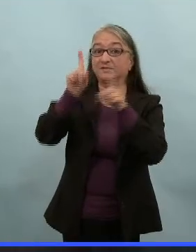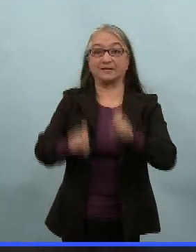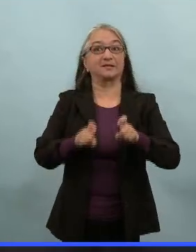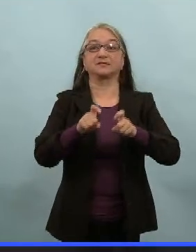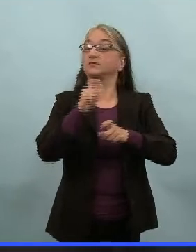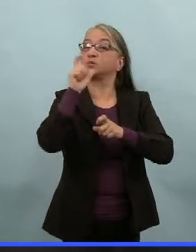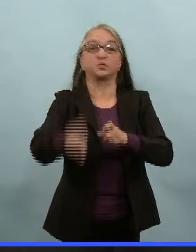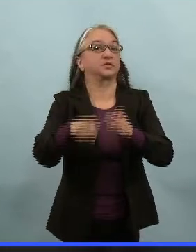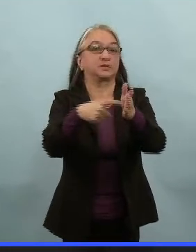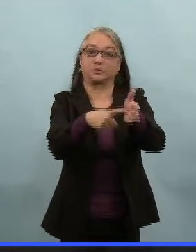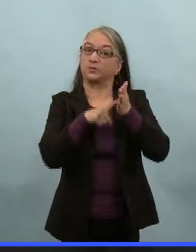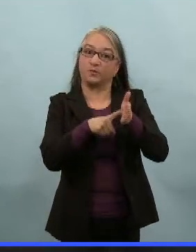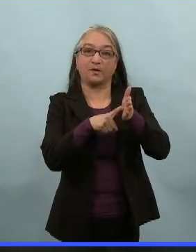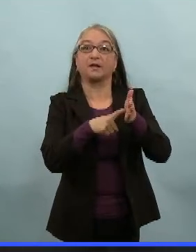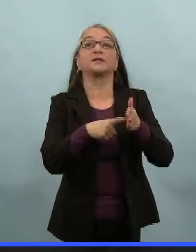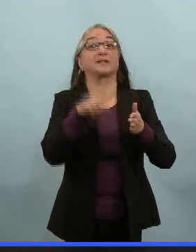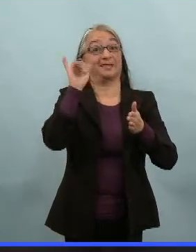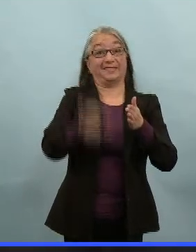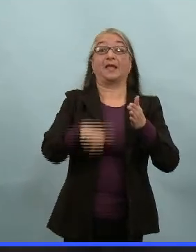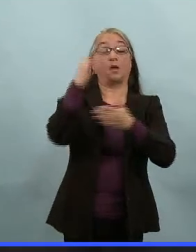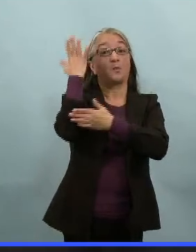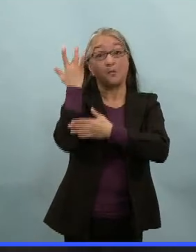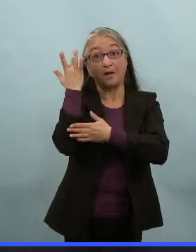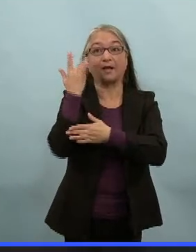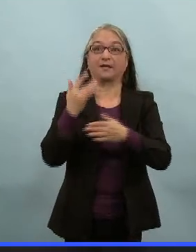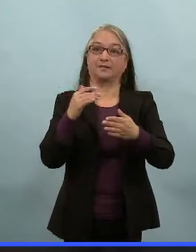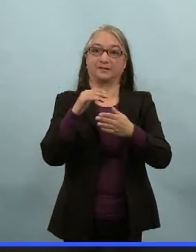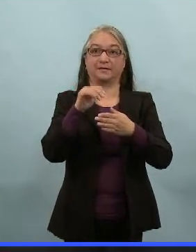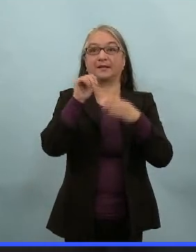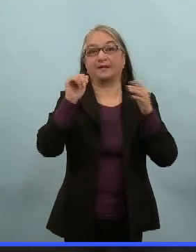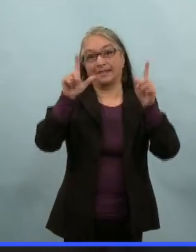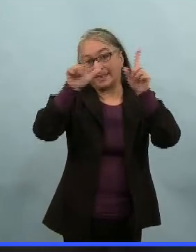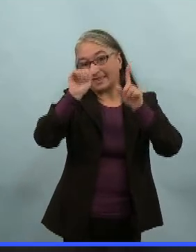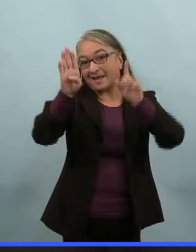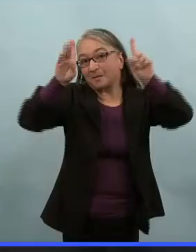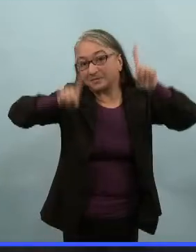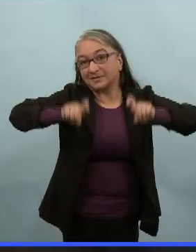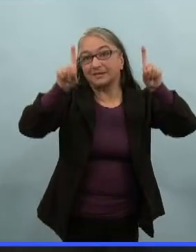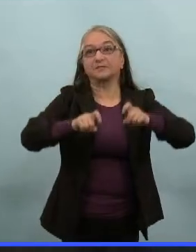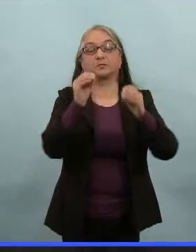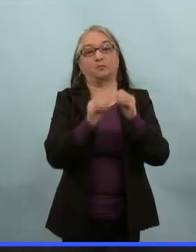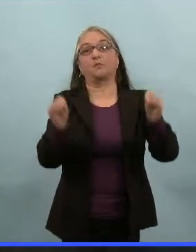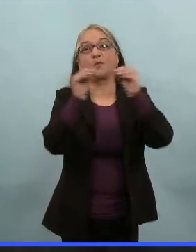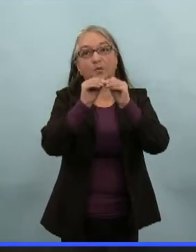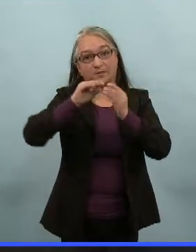this is to preserve our laboratory testing capacity however there are times when we still